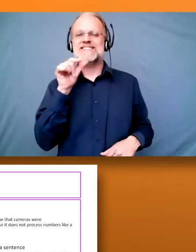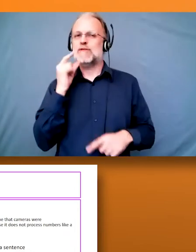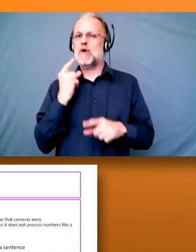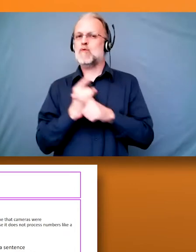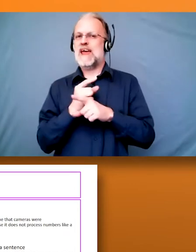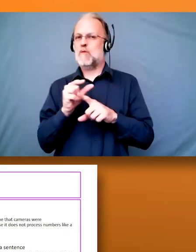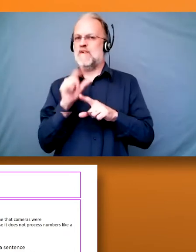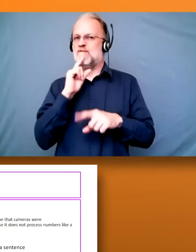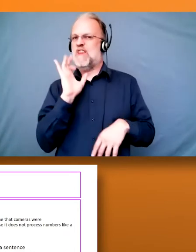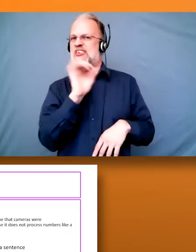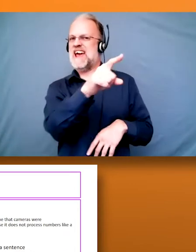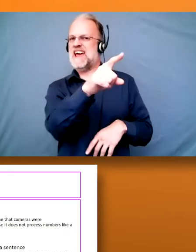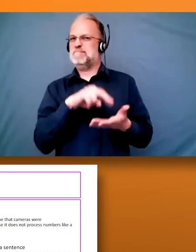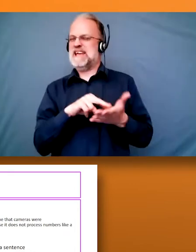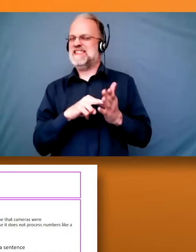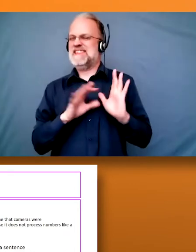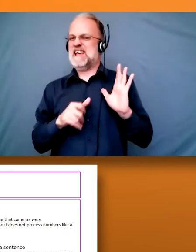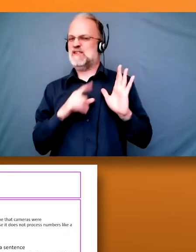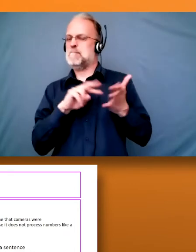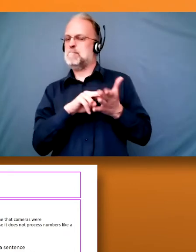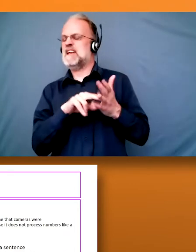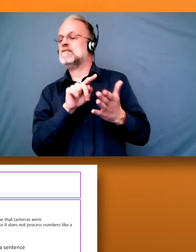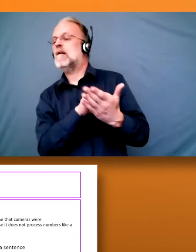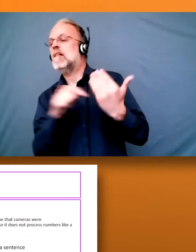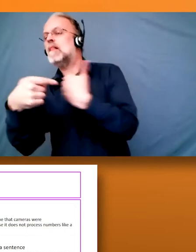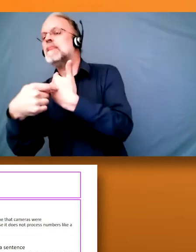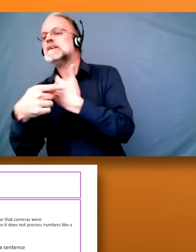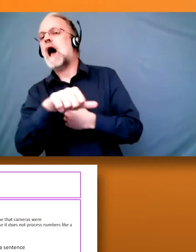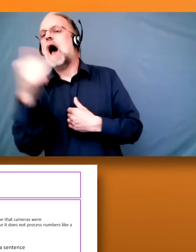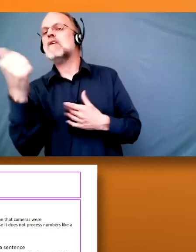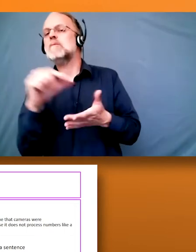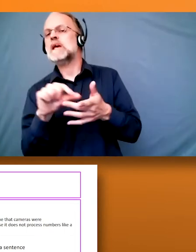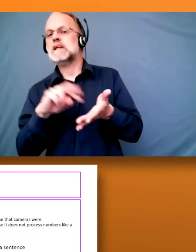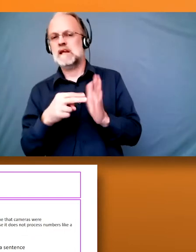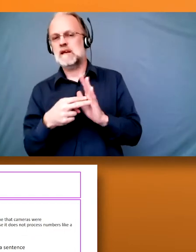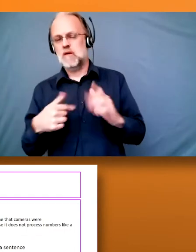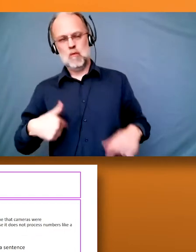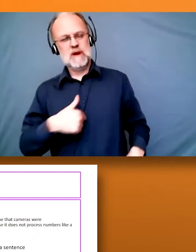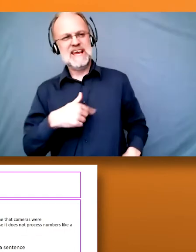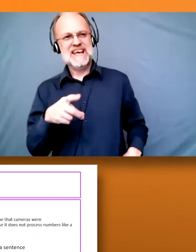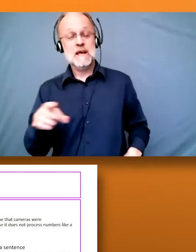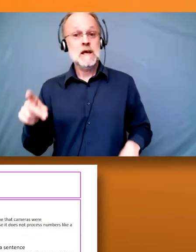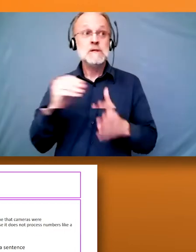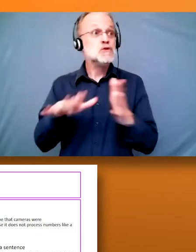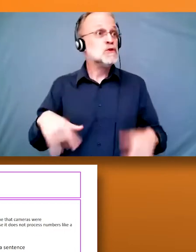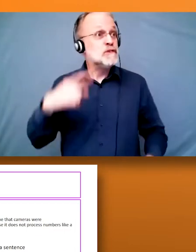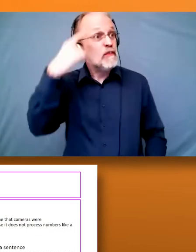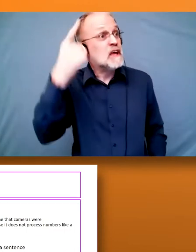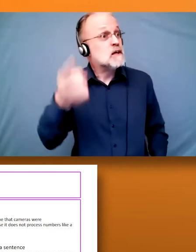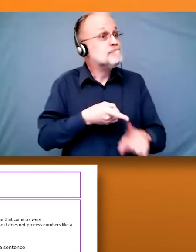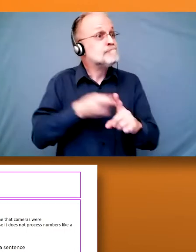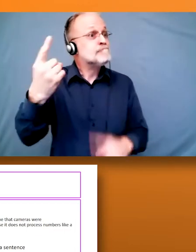"Oh, wait, that's not the word that that person meant. They were--they meant this other meaning for that word." We pick up on it. Sometimes our students don't.